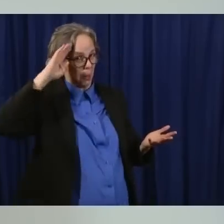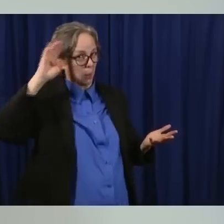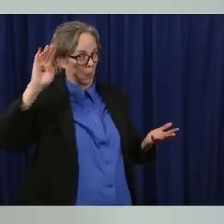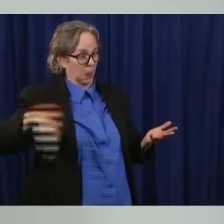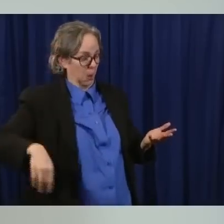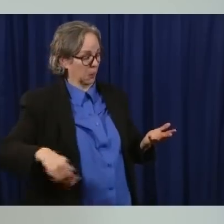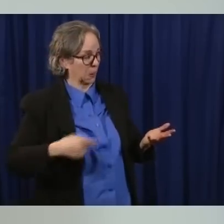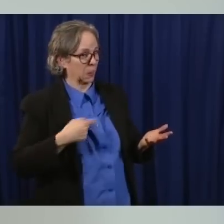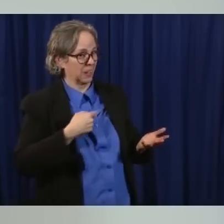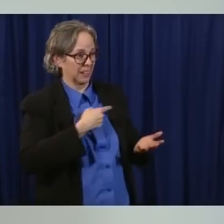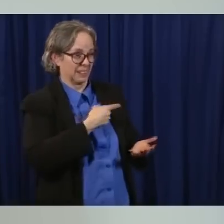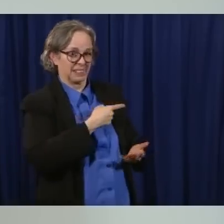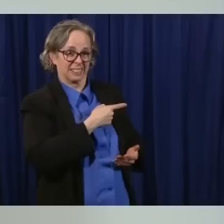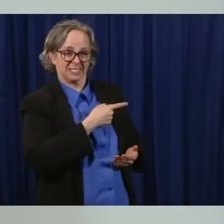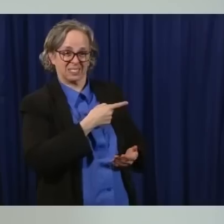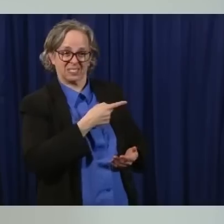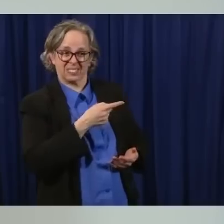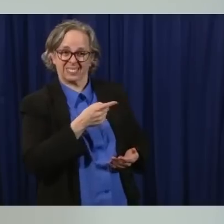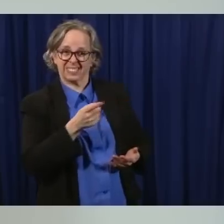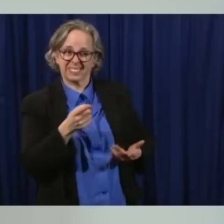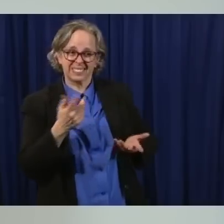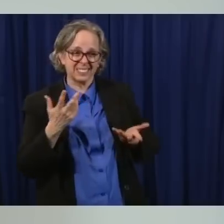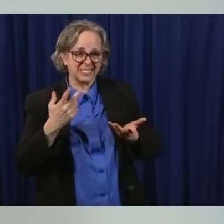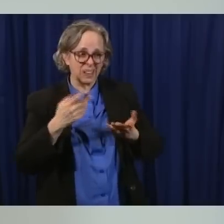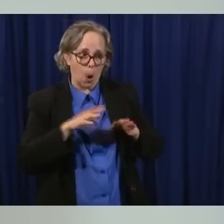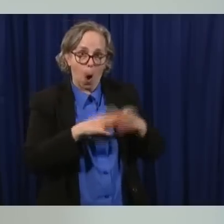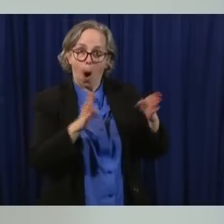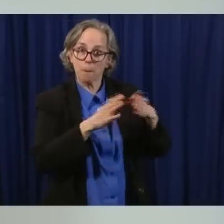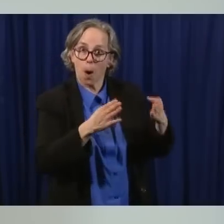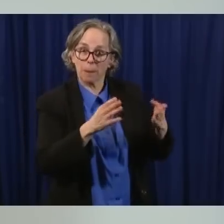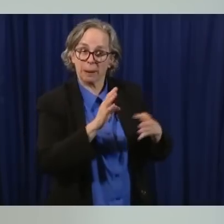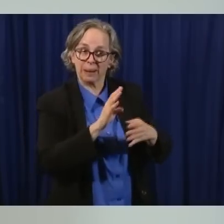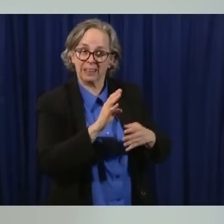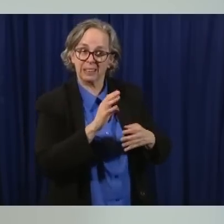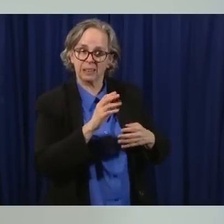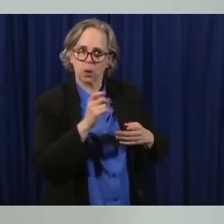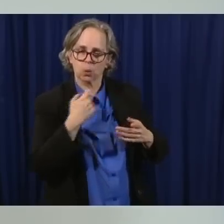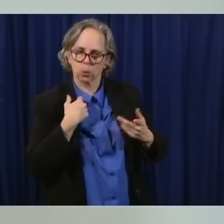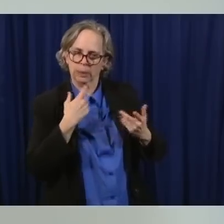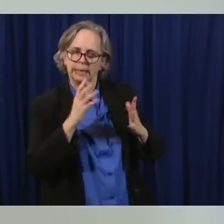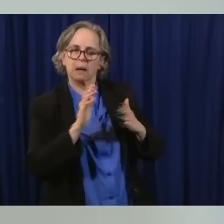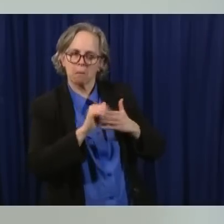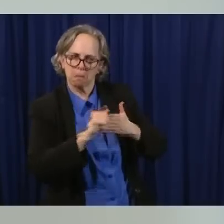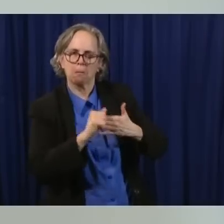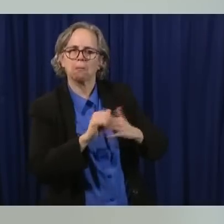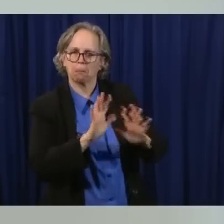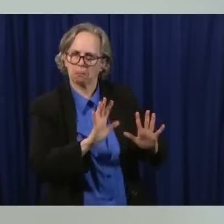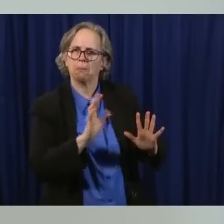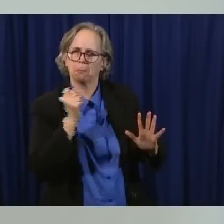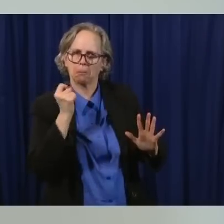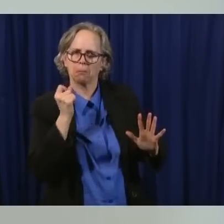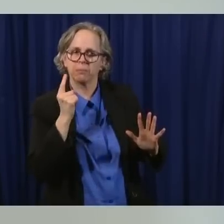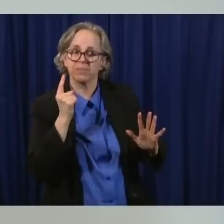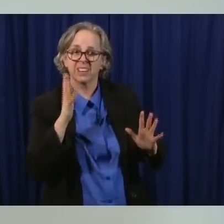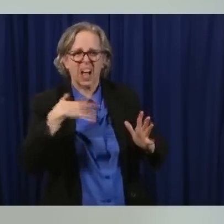STRATEGIES TO OPERATE SAFELY. NOW WE KNOW WHEN WE TALK ABOUT